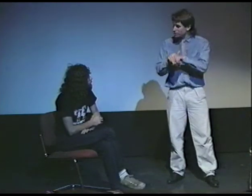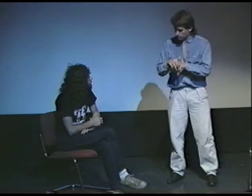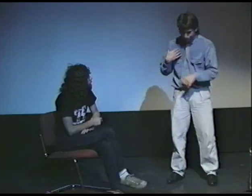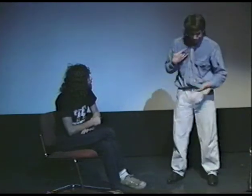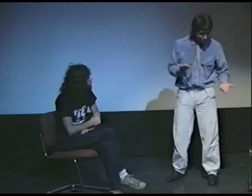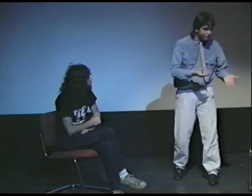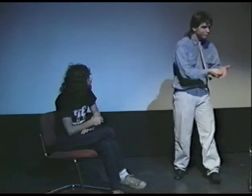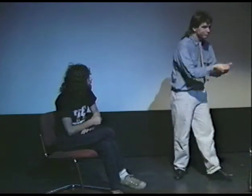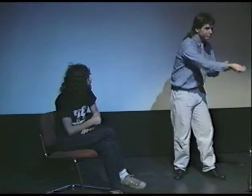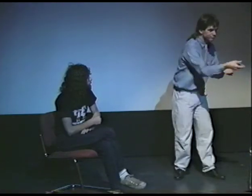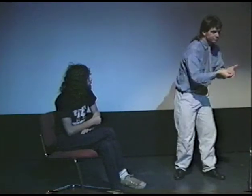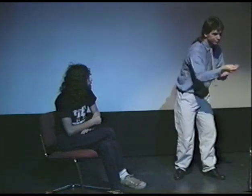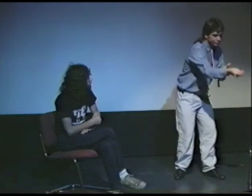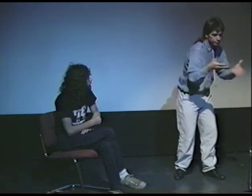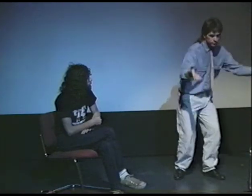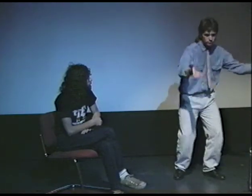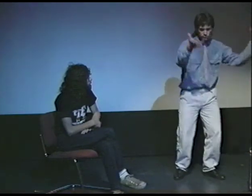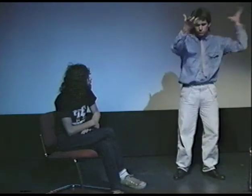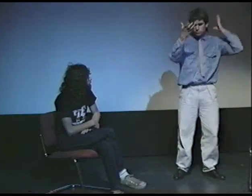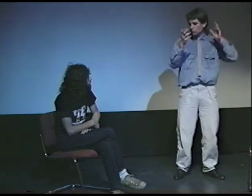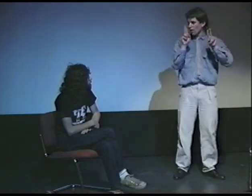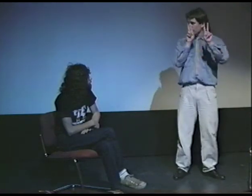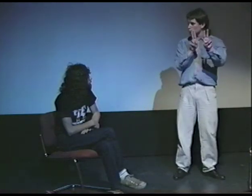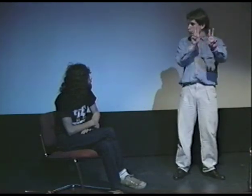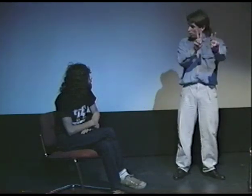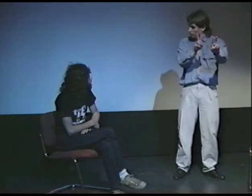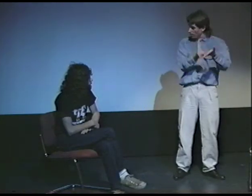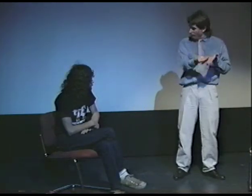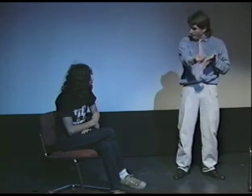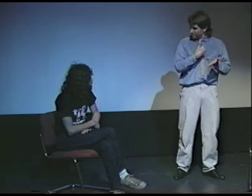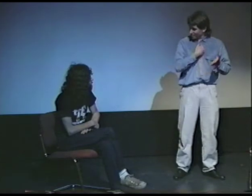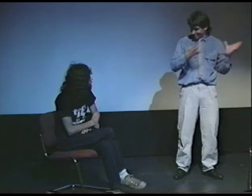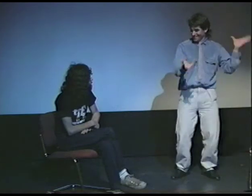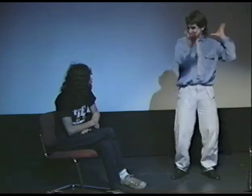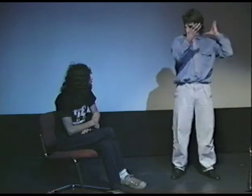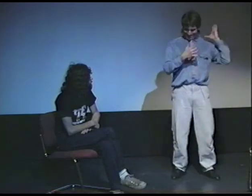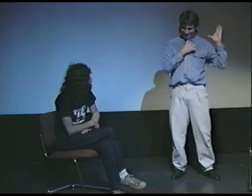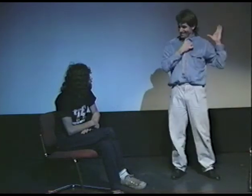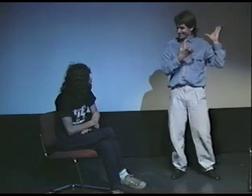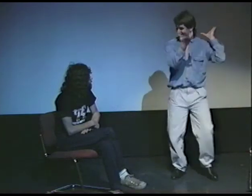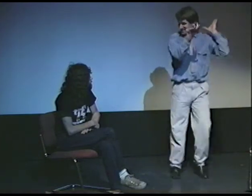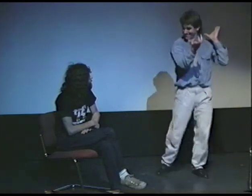should we do pretend I'm buying the casket and going to the funeral? And I'm the person buying?